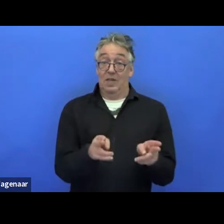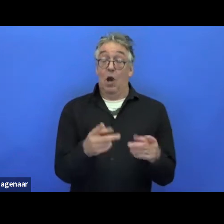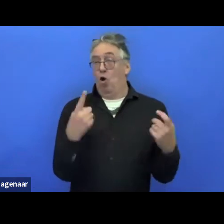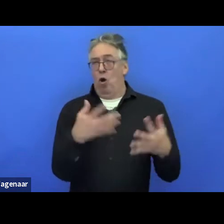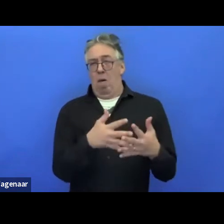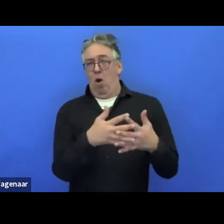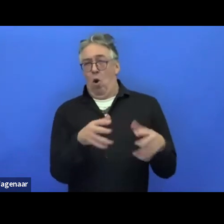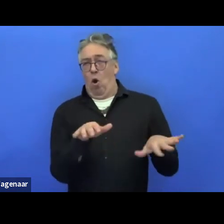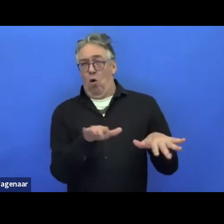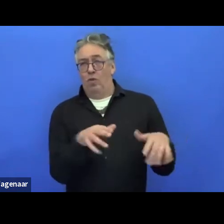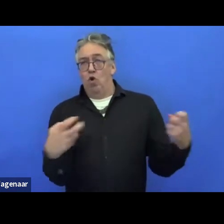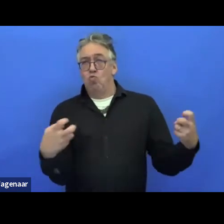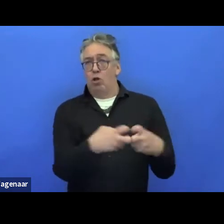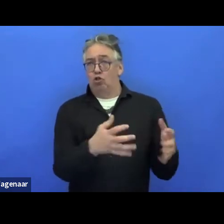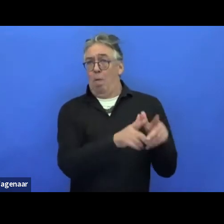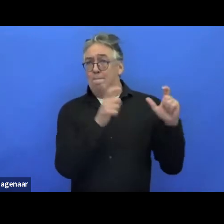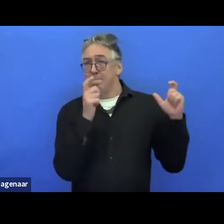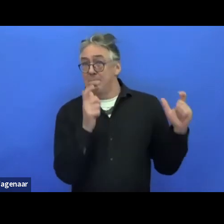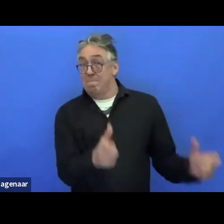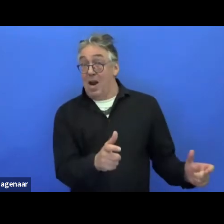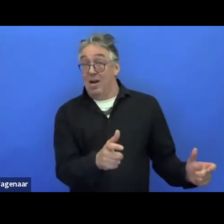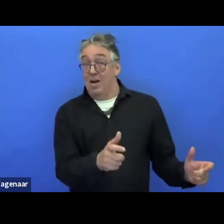All together we are only 75 people.